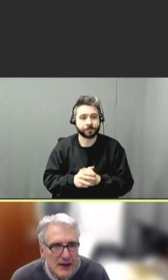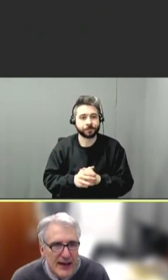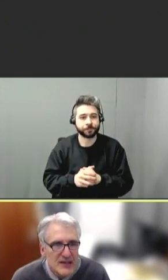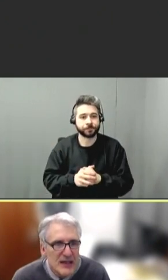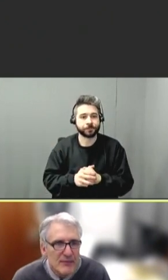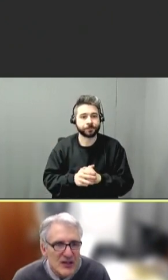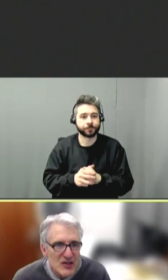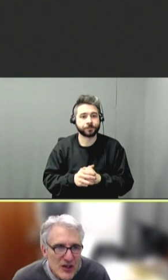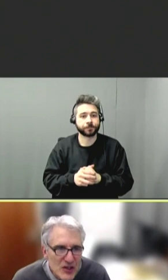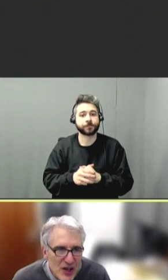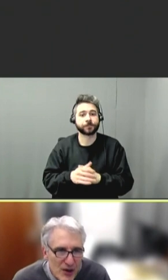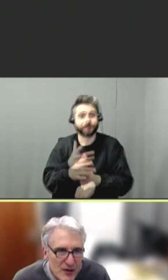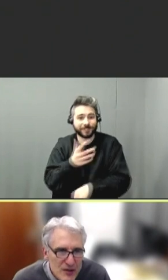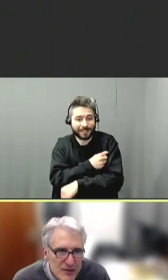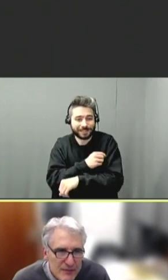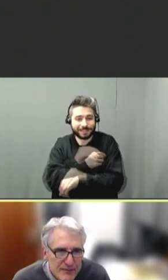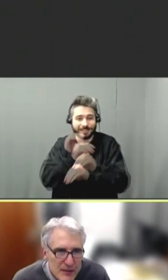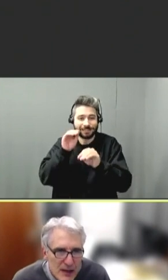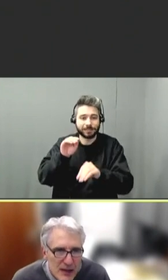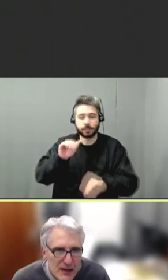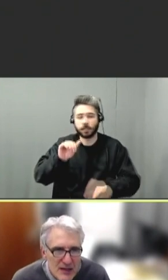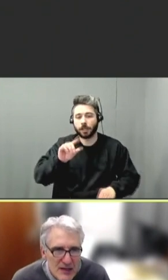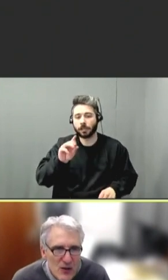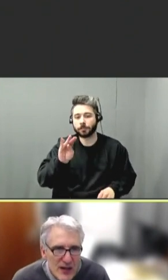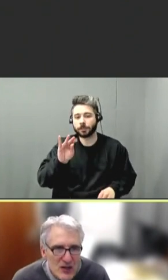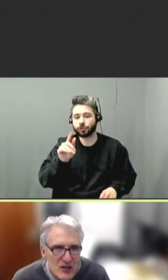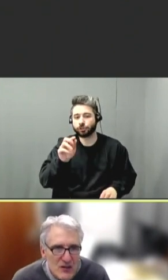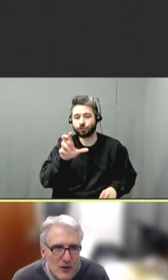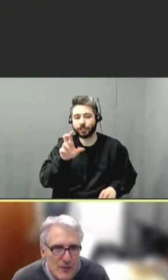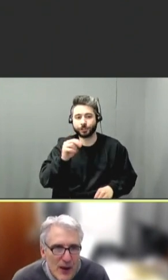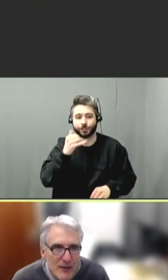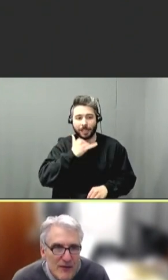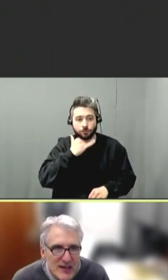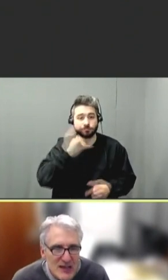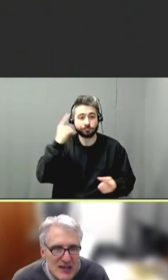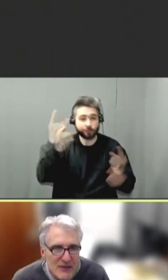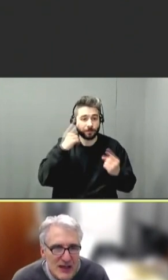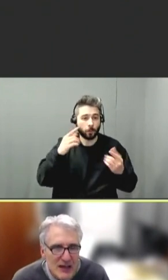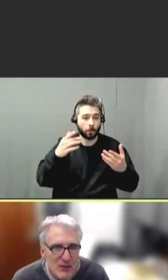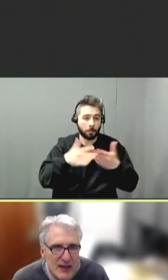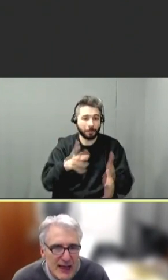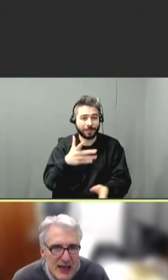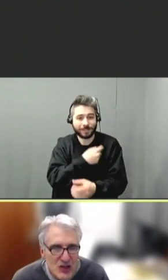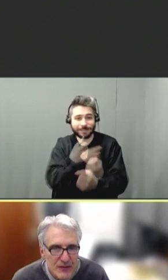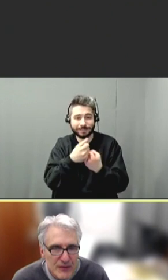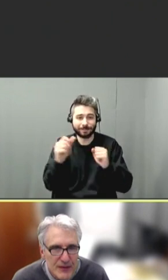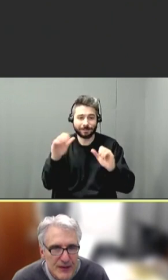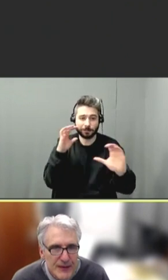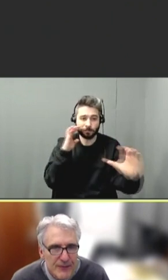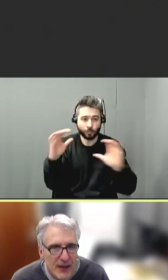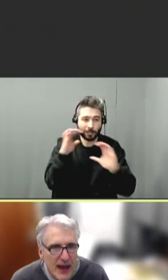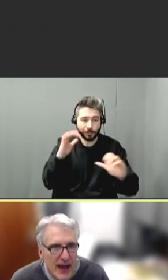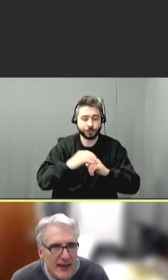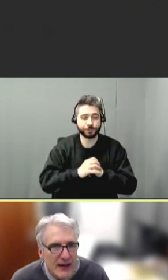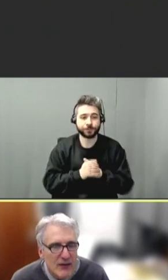Vaccine administration errors, considerations for public vaccine safety communication, and I think,